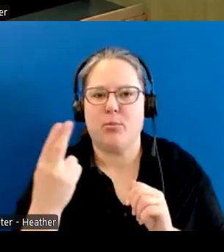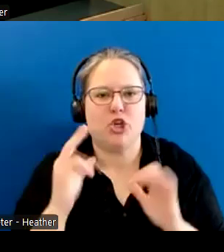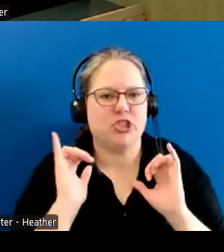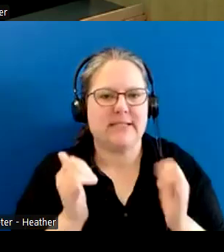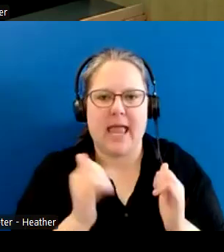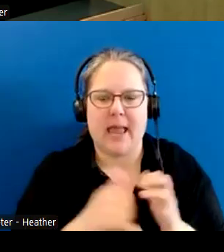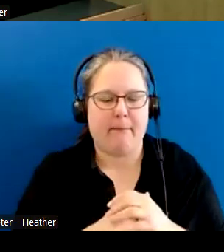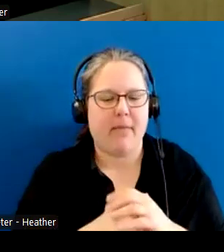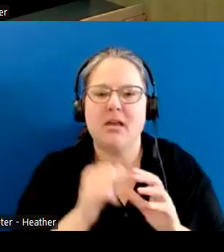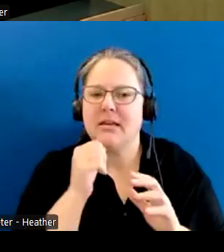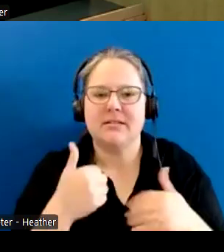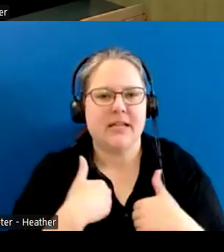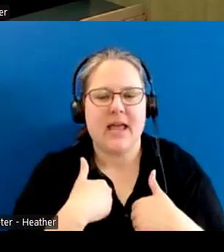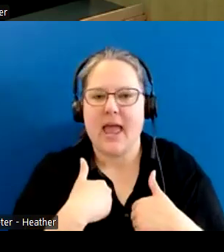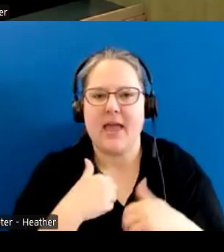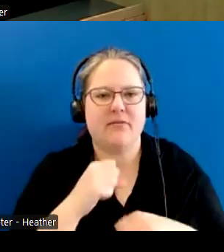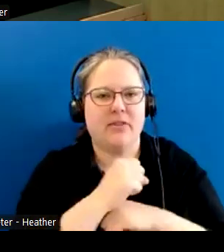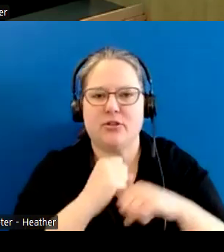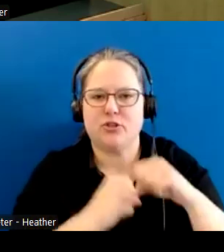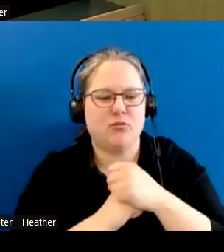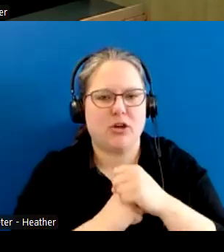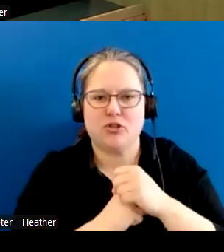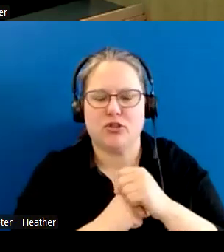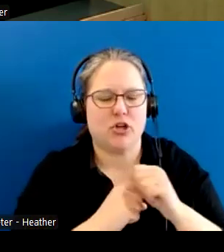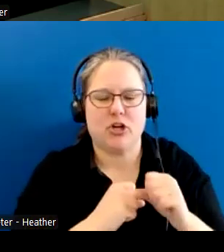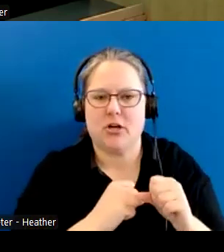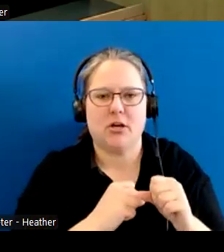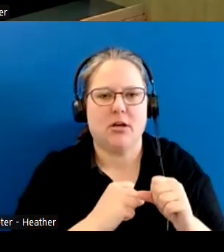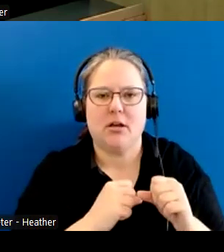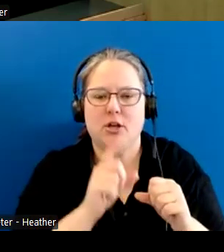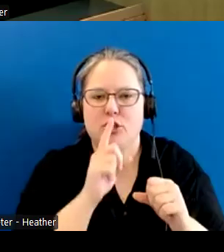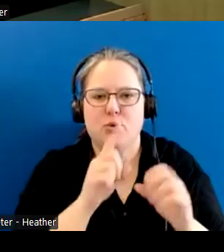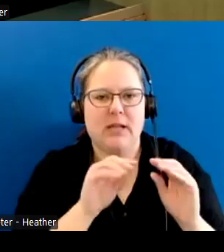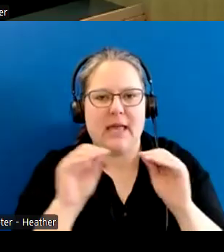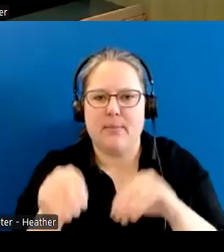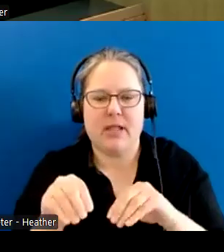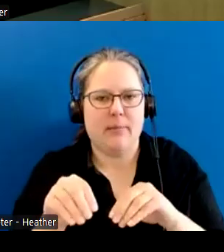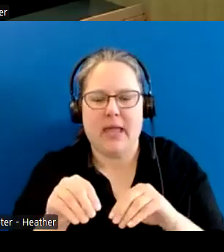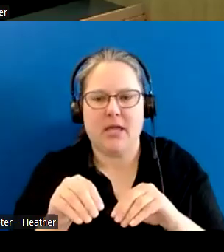because he didn't have the infrastructure within NIH to you know implement these like